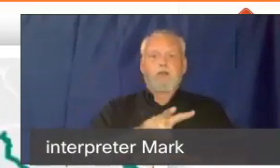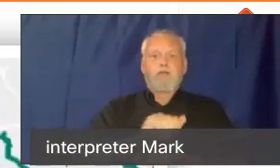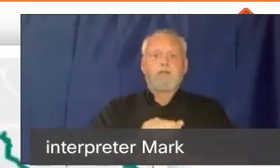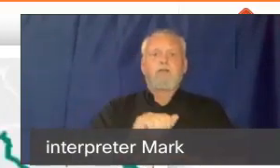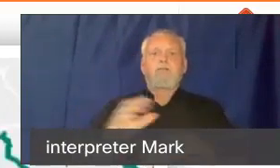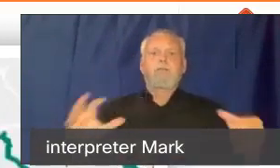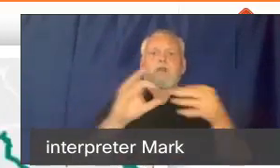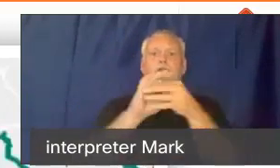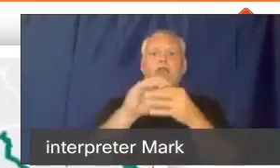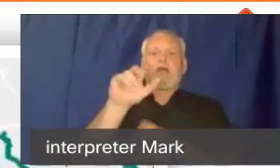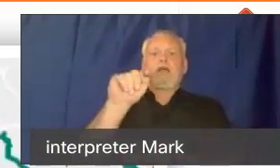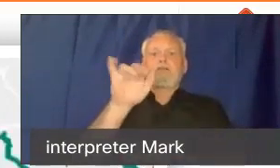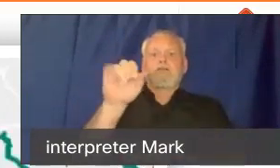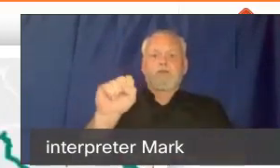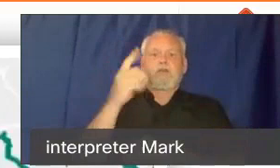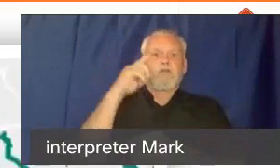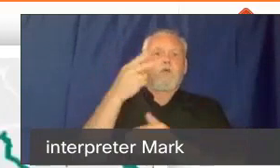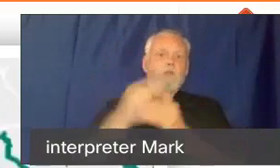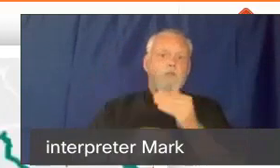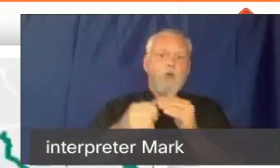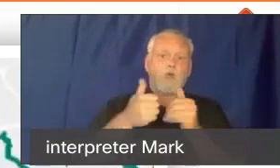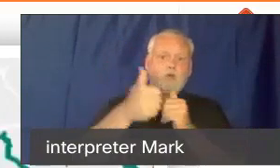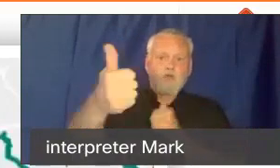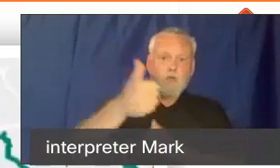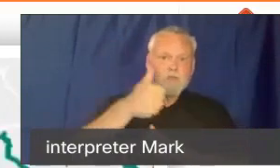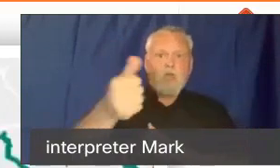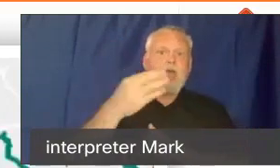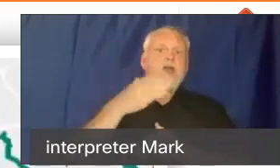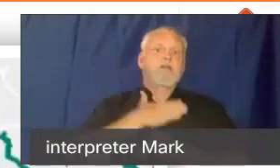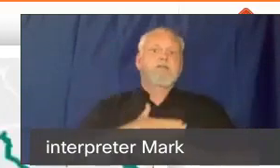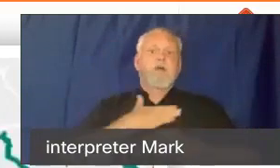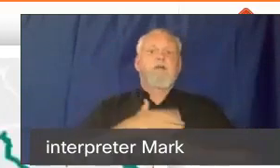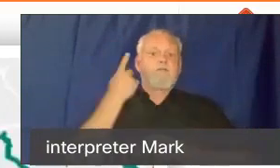Both for transportation and recreation people of all ages and abilities.